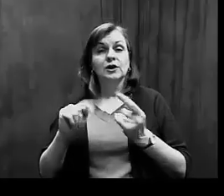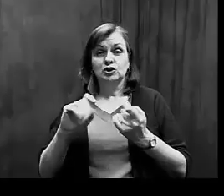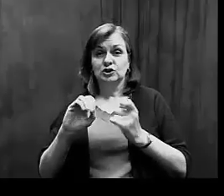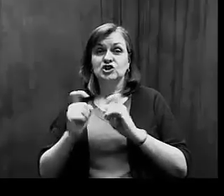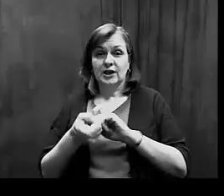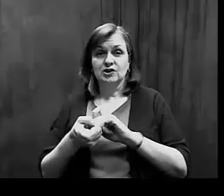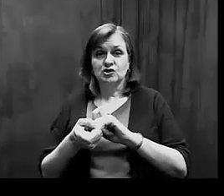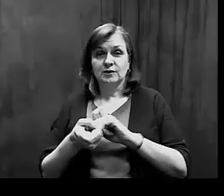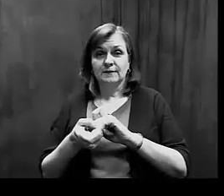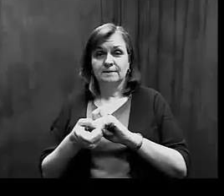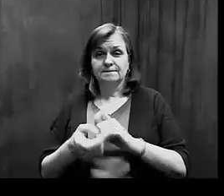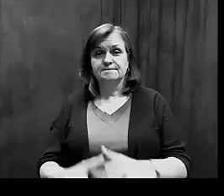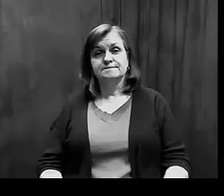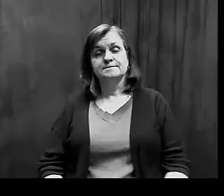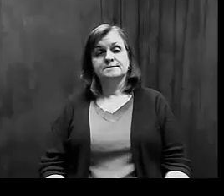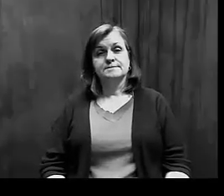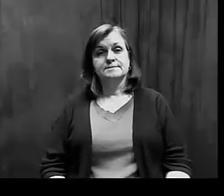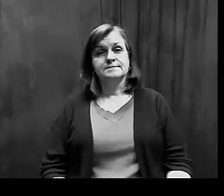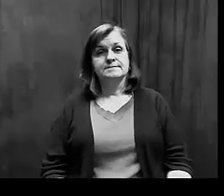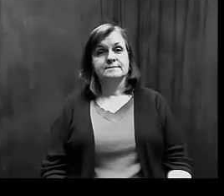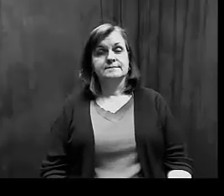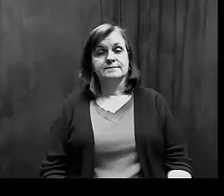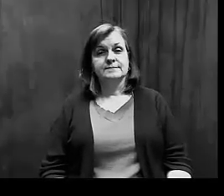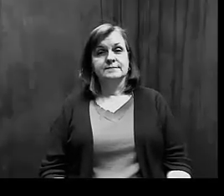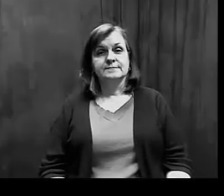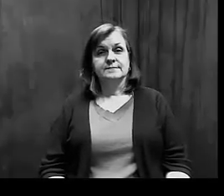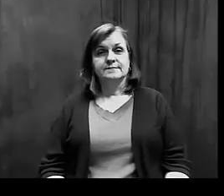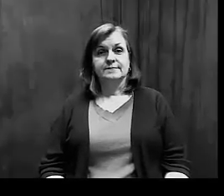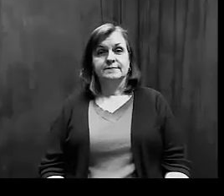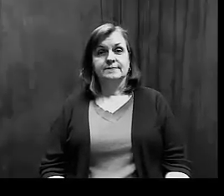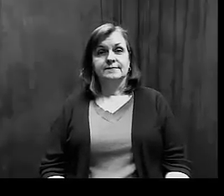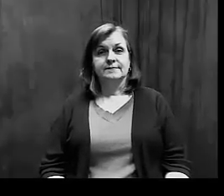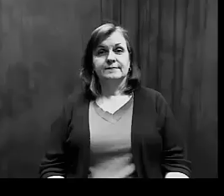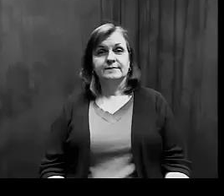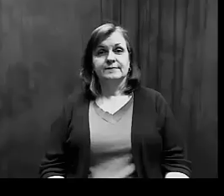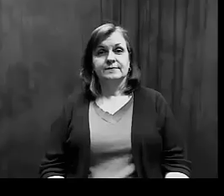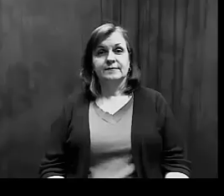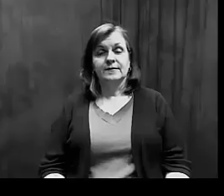to change